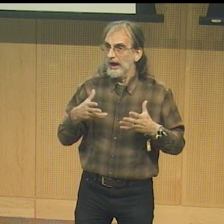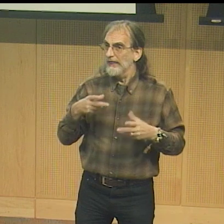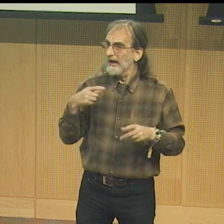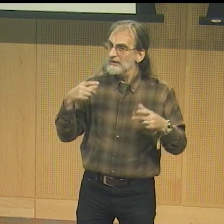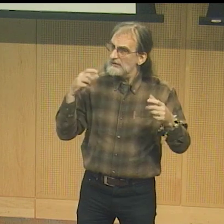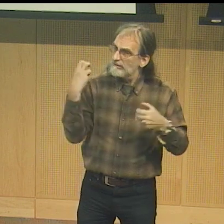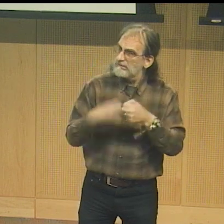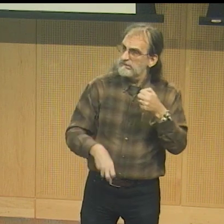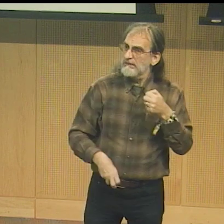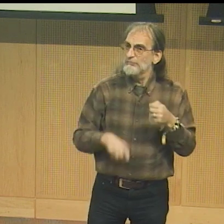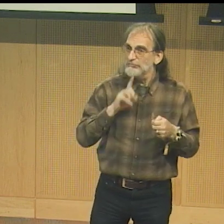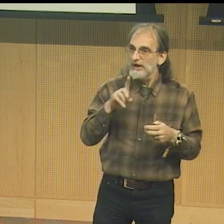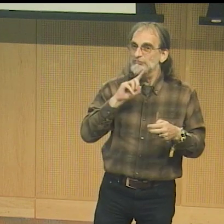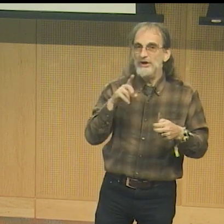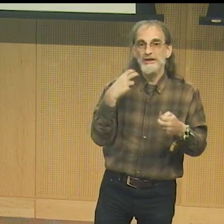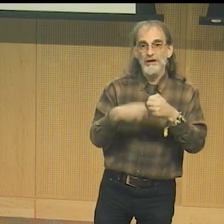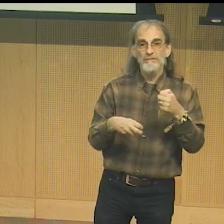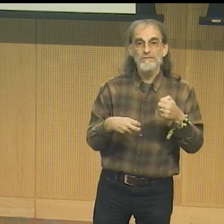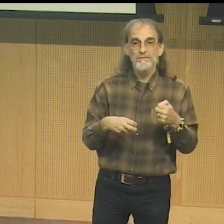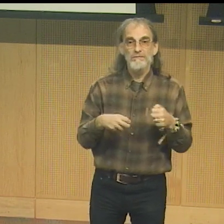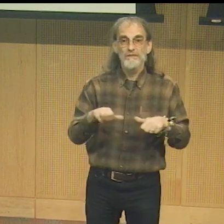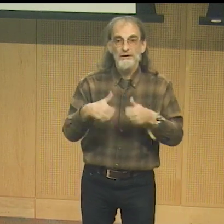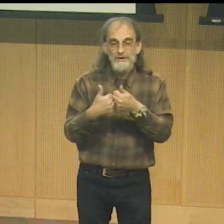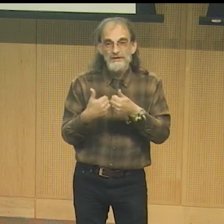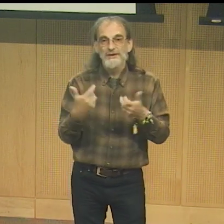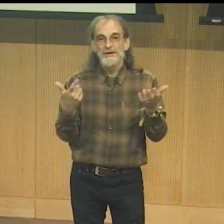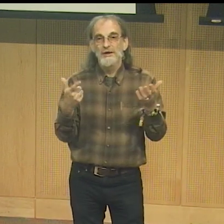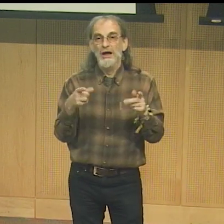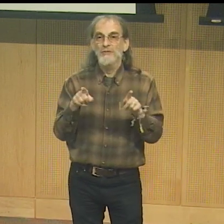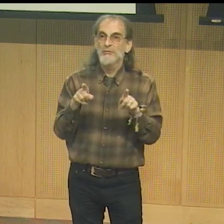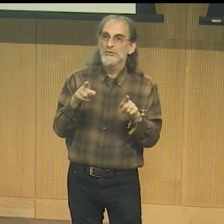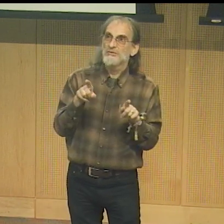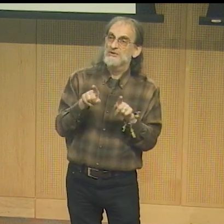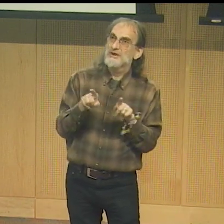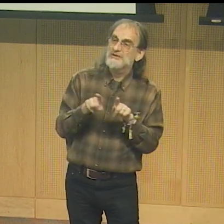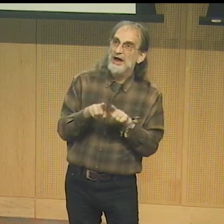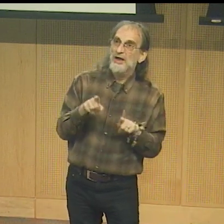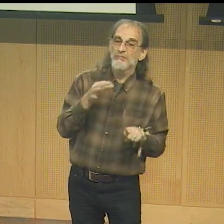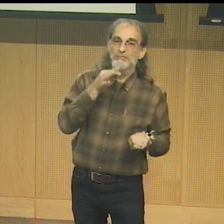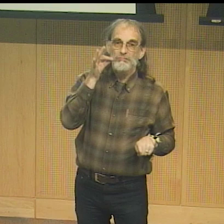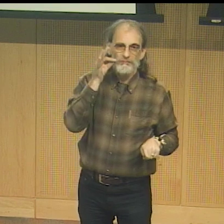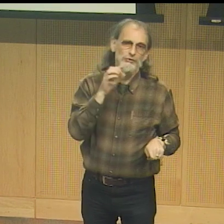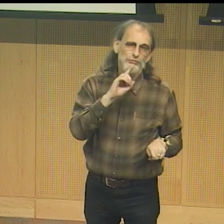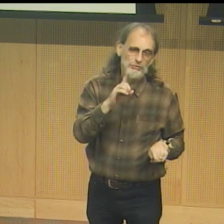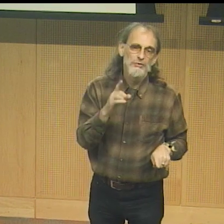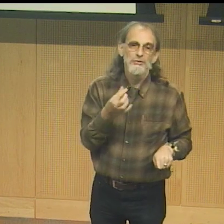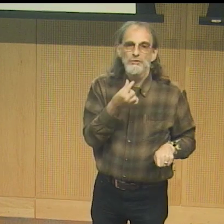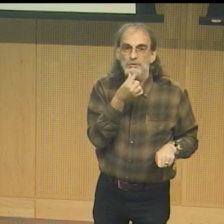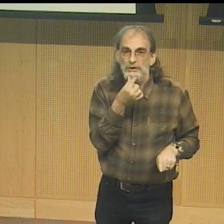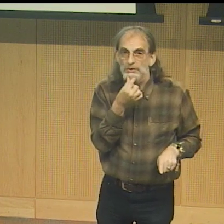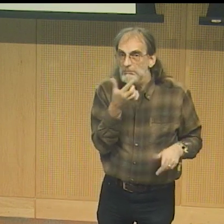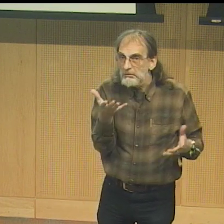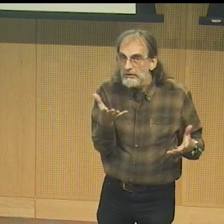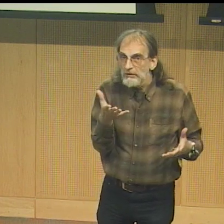and so, they are juggling a number of cultures and having great amounts of internal conflict as a result.